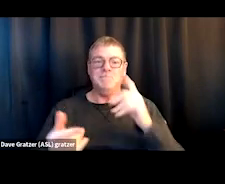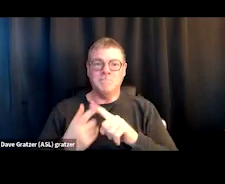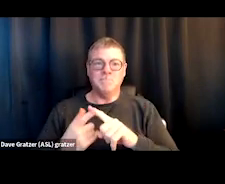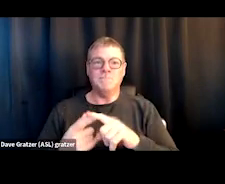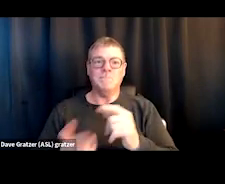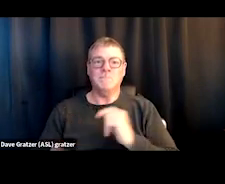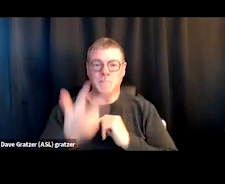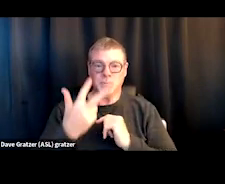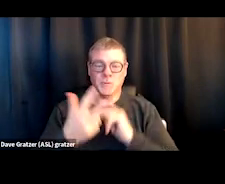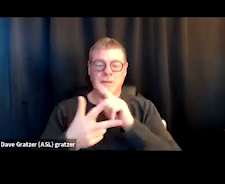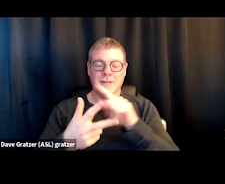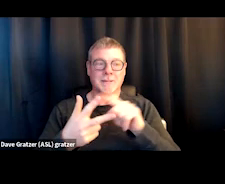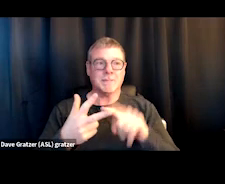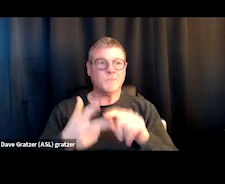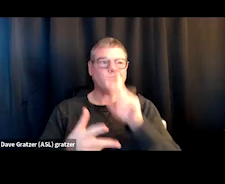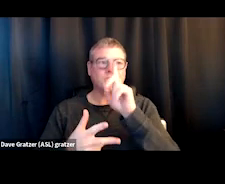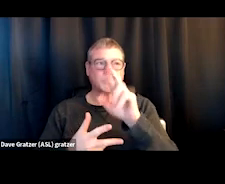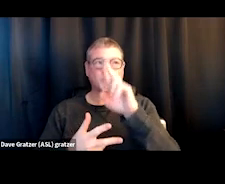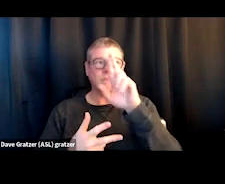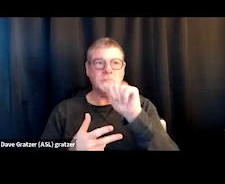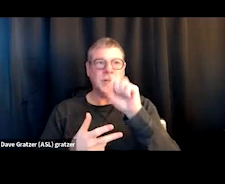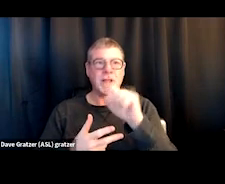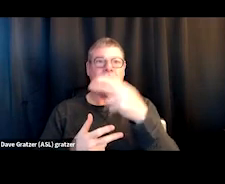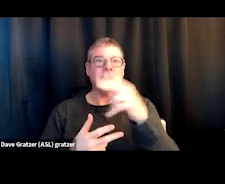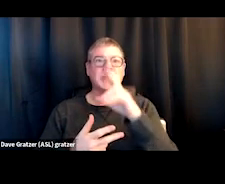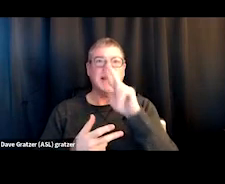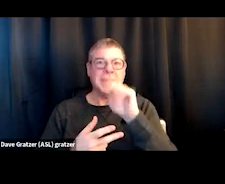we have Dr. Rajni Shankar-Brown,